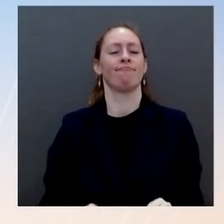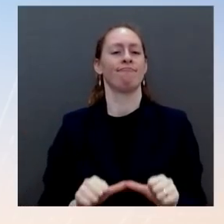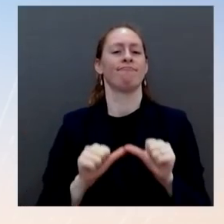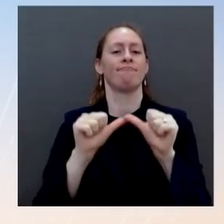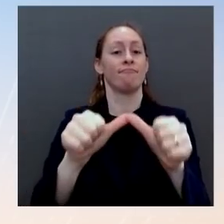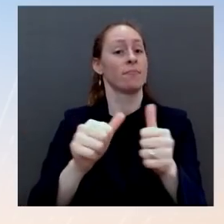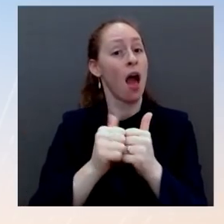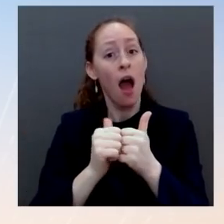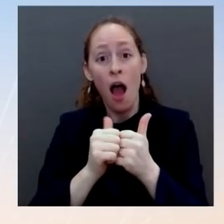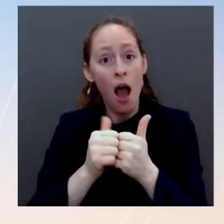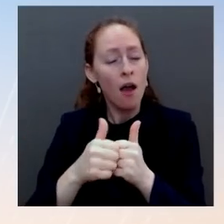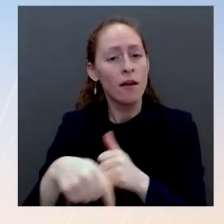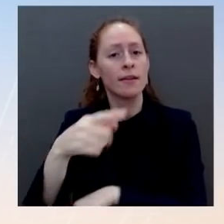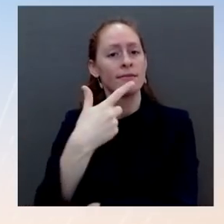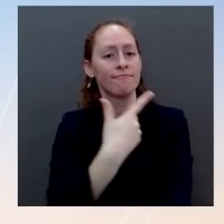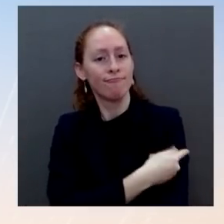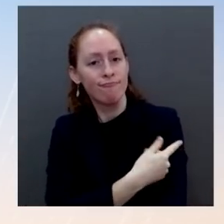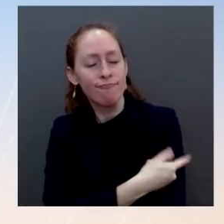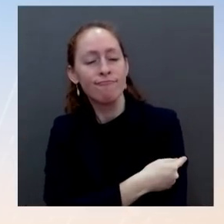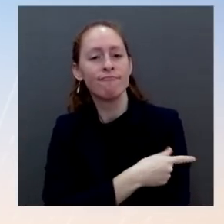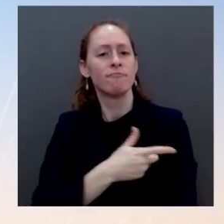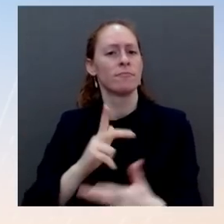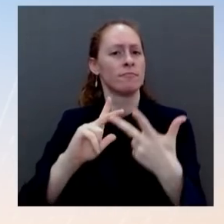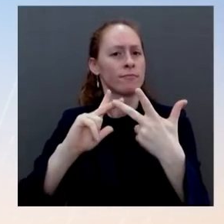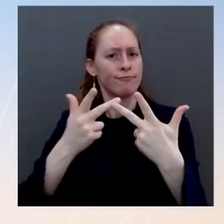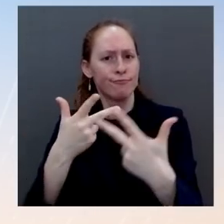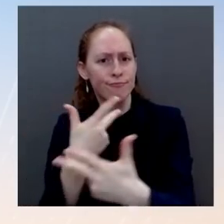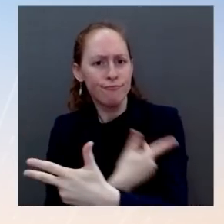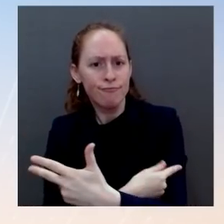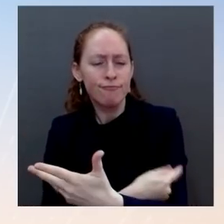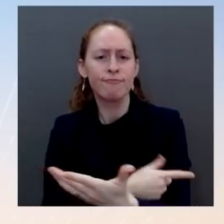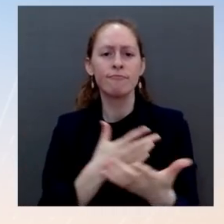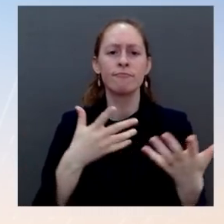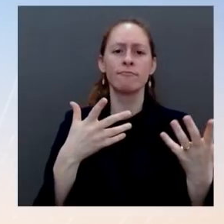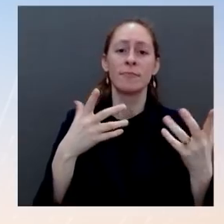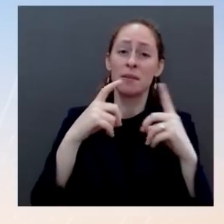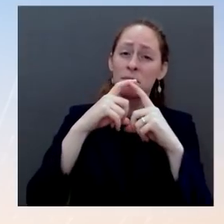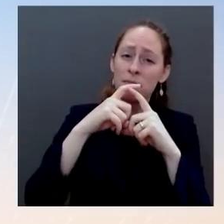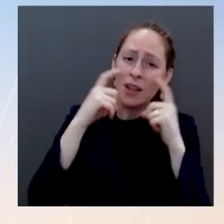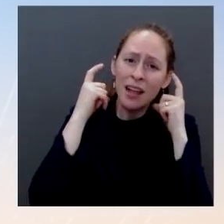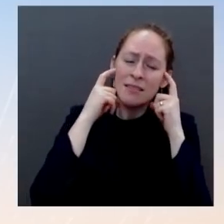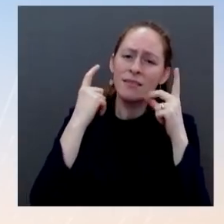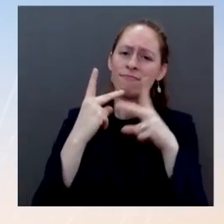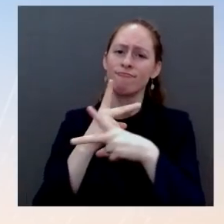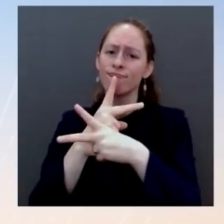making sure schools have the resources they need to stay open and do that in a safe way -- these are steps that work.